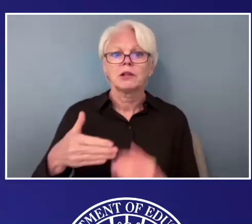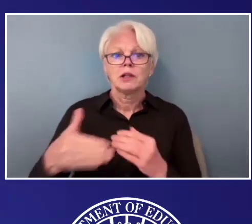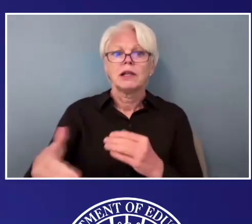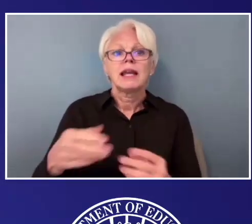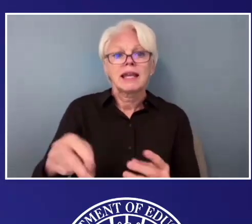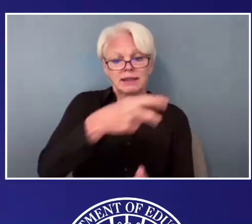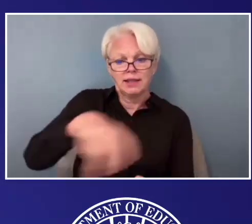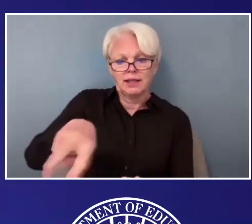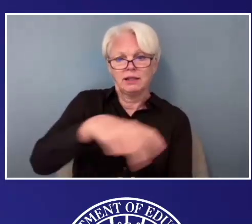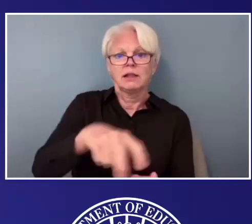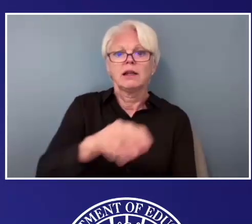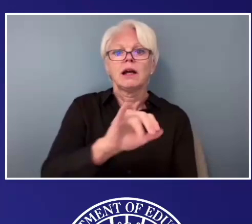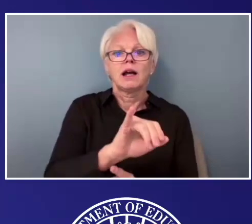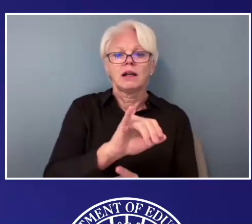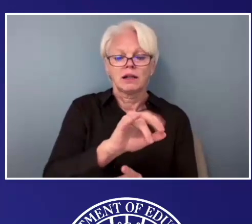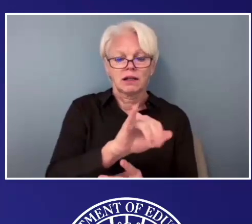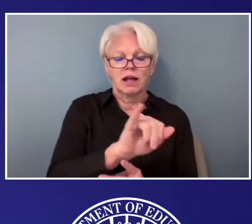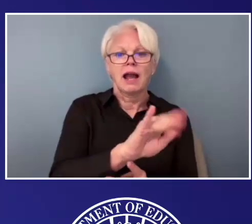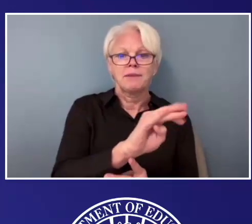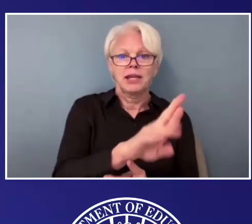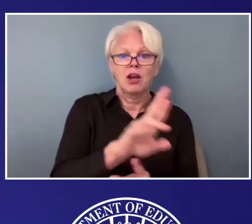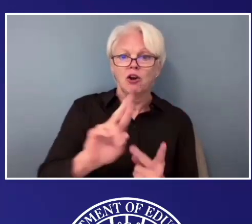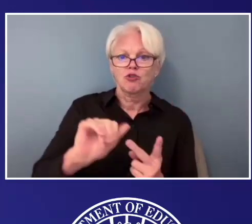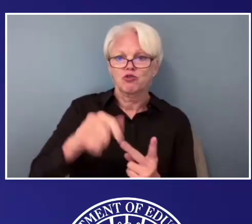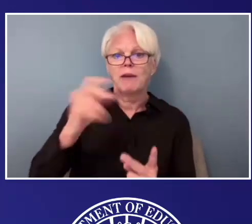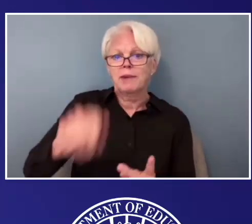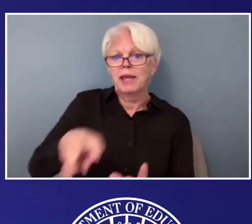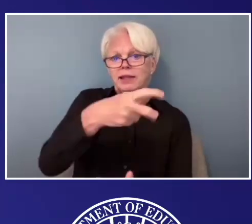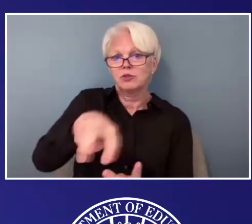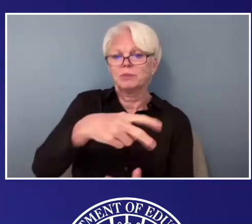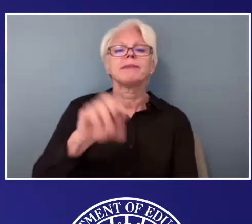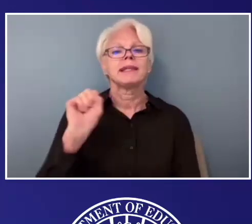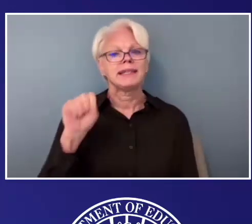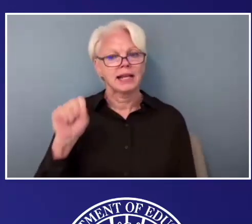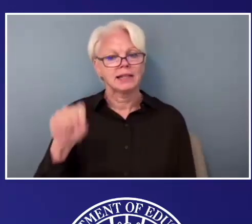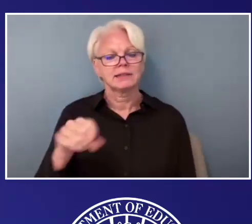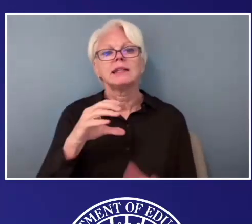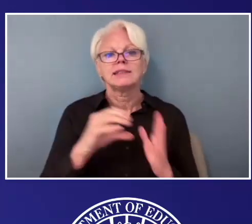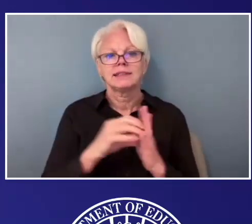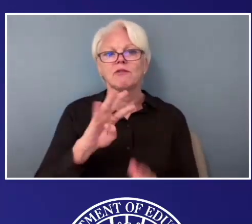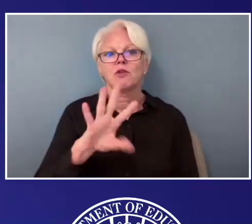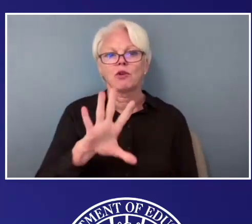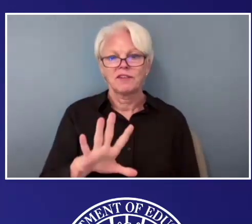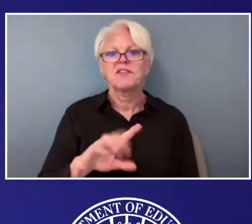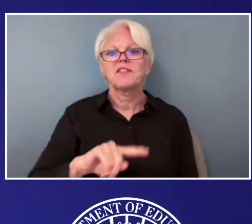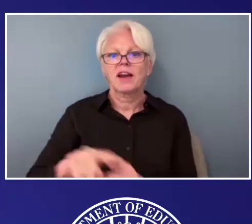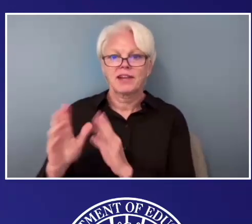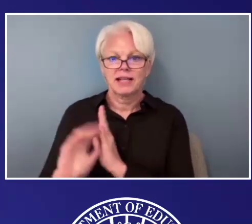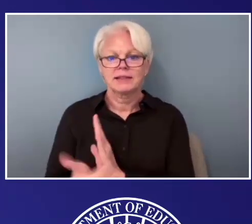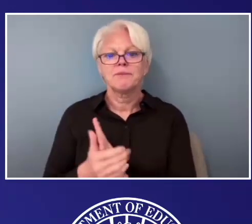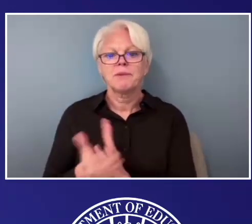and IBR? Yes. Section 455, as amended, continues to offer both IBR and RAP.